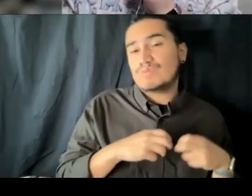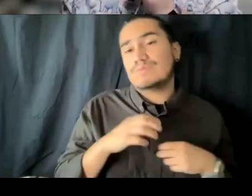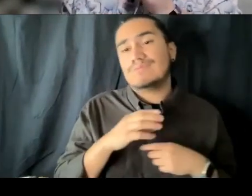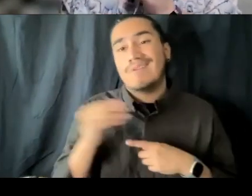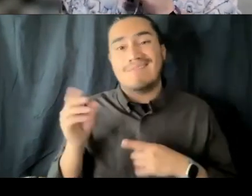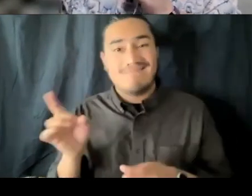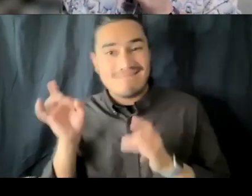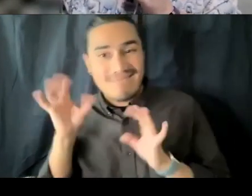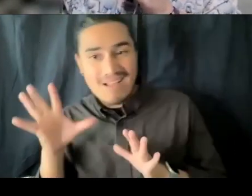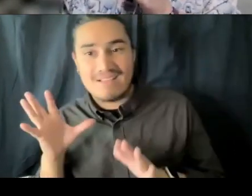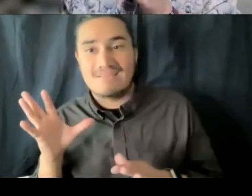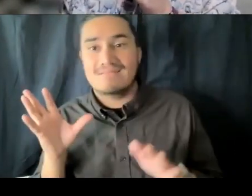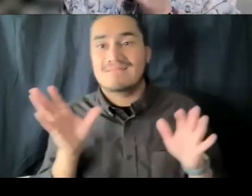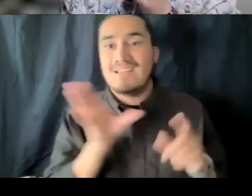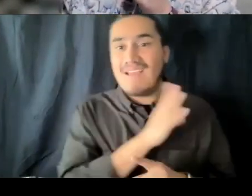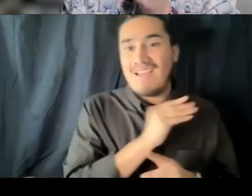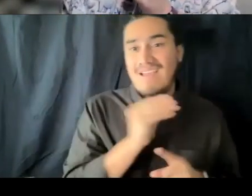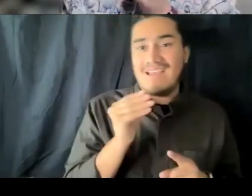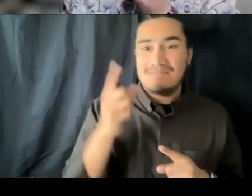about mental health and all of that.